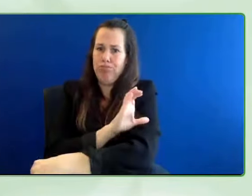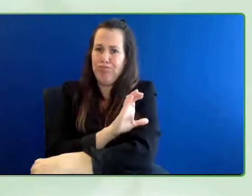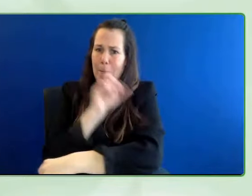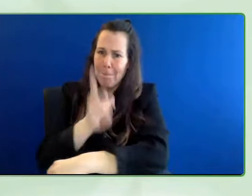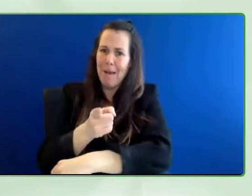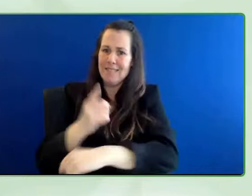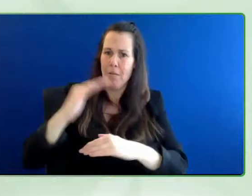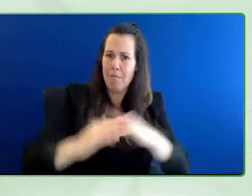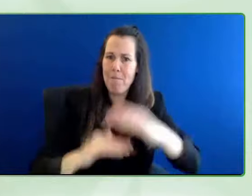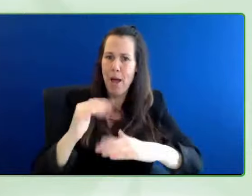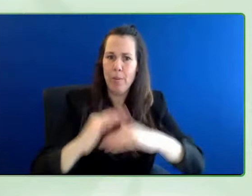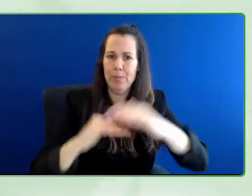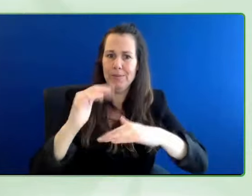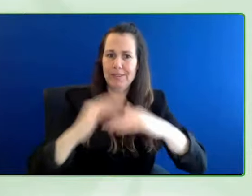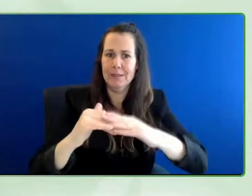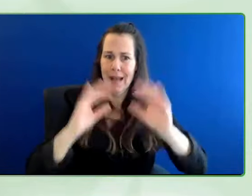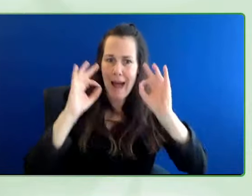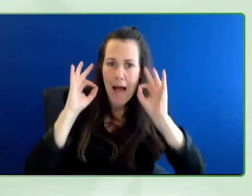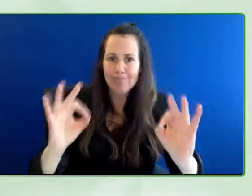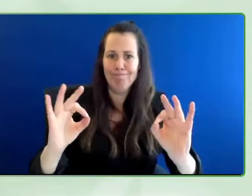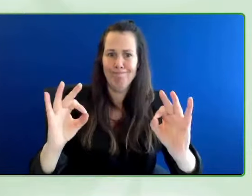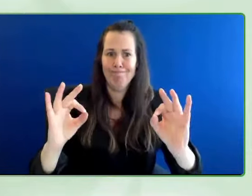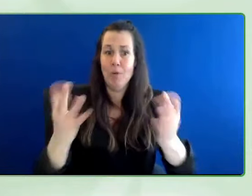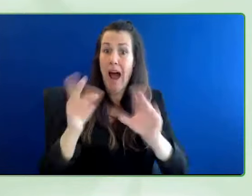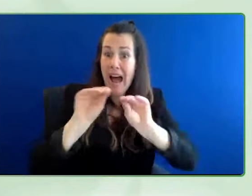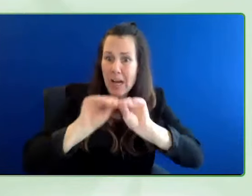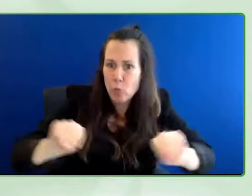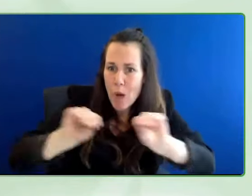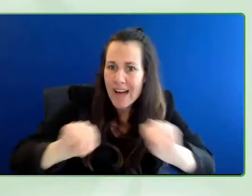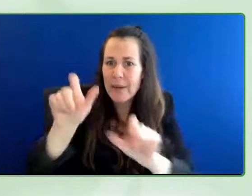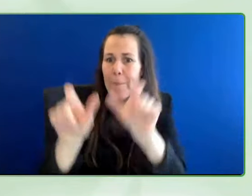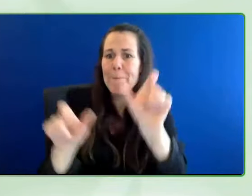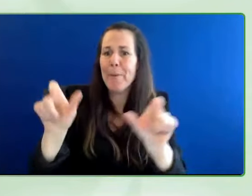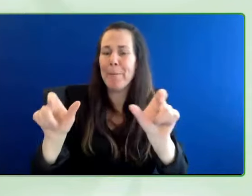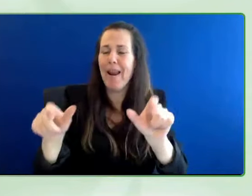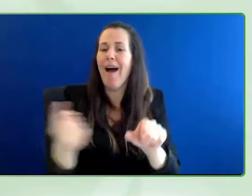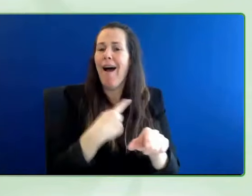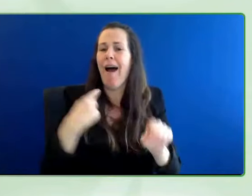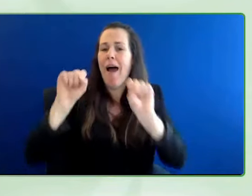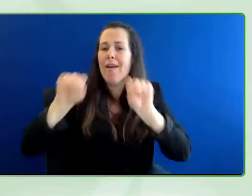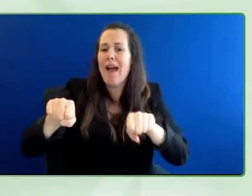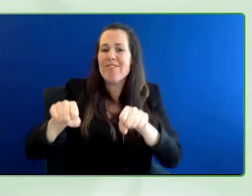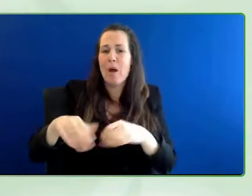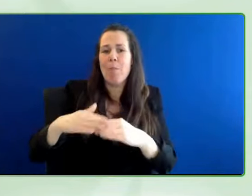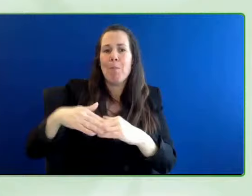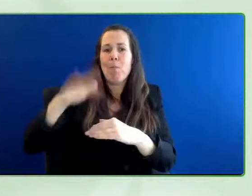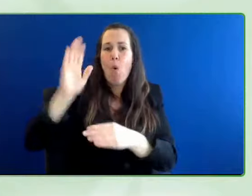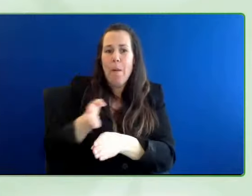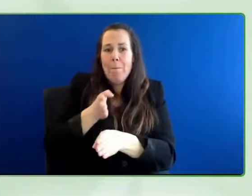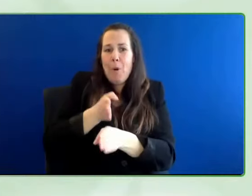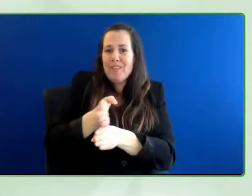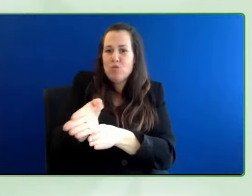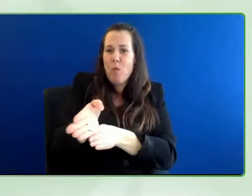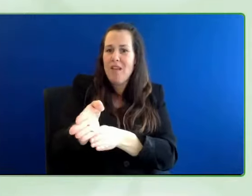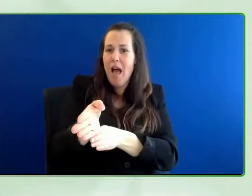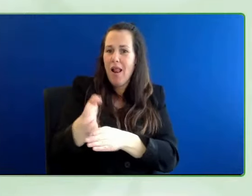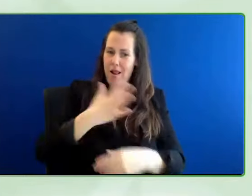age. So this is one of the issues we want to support. We want to receive the support.